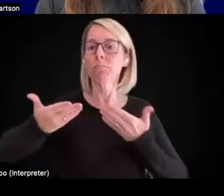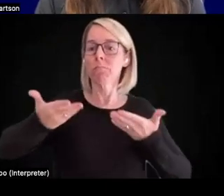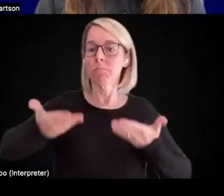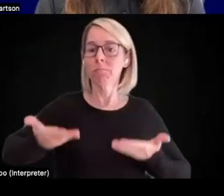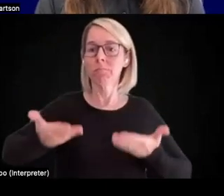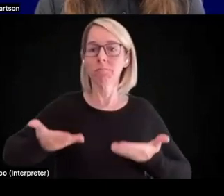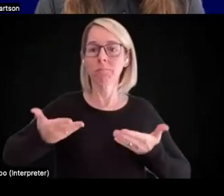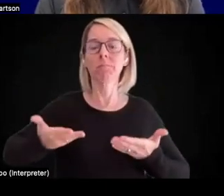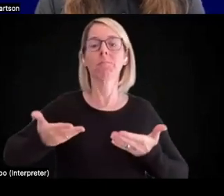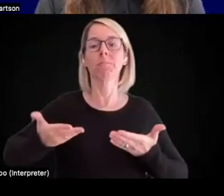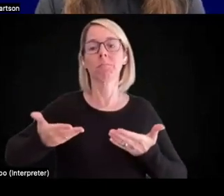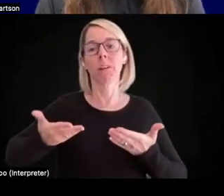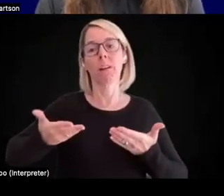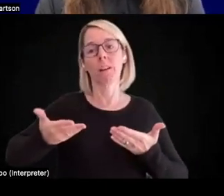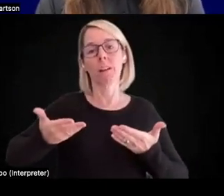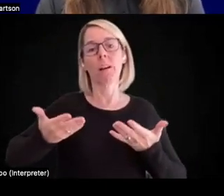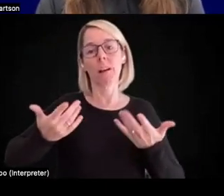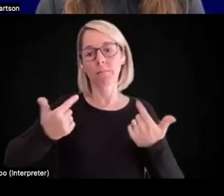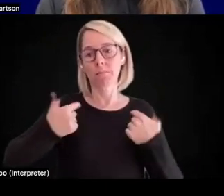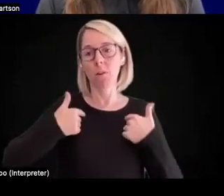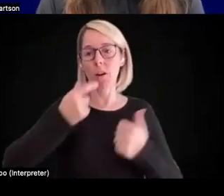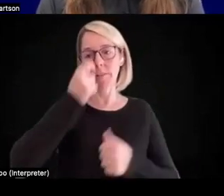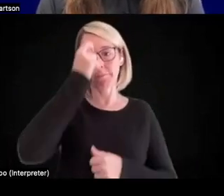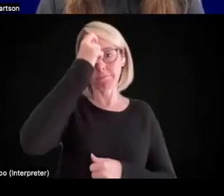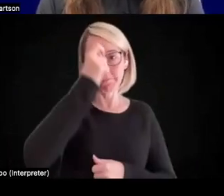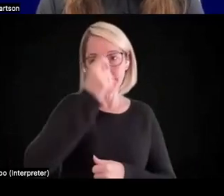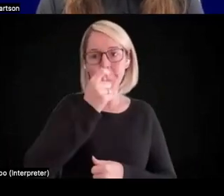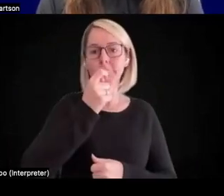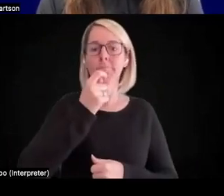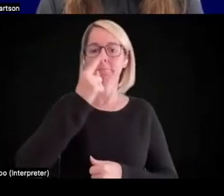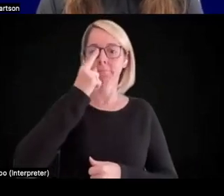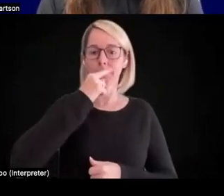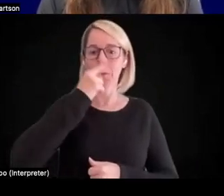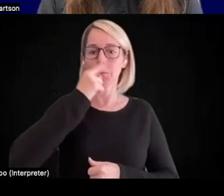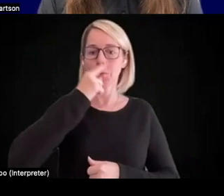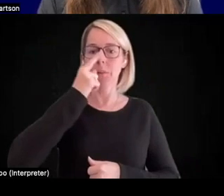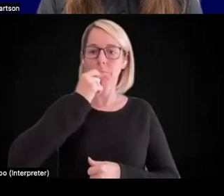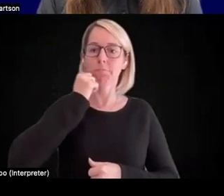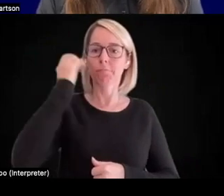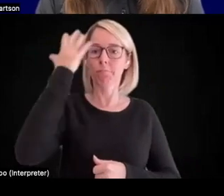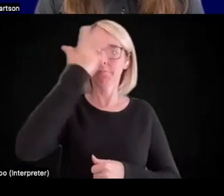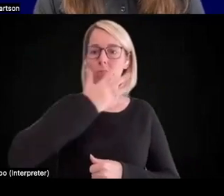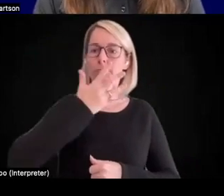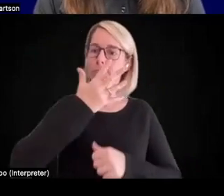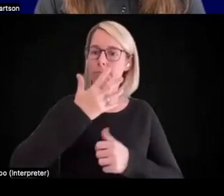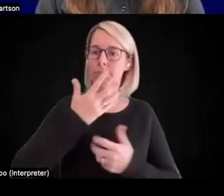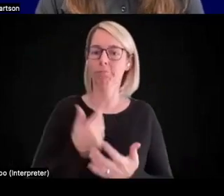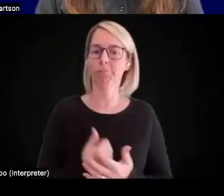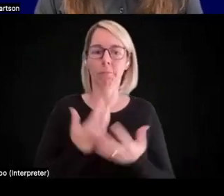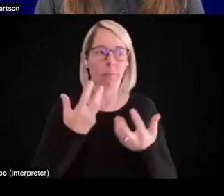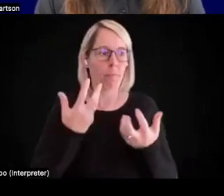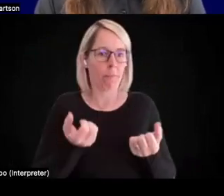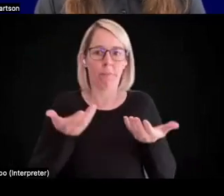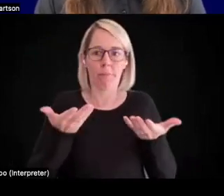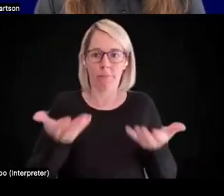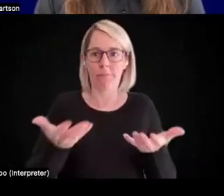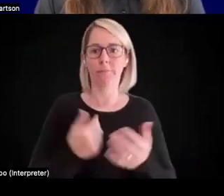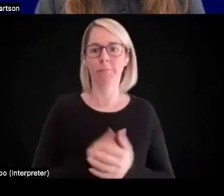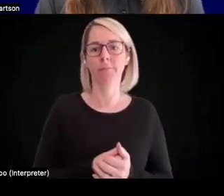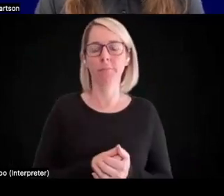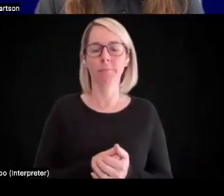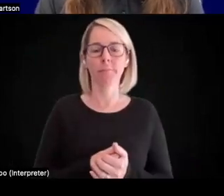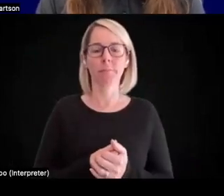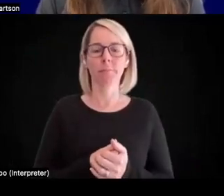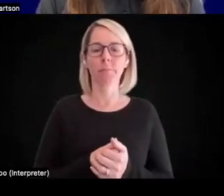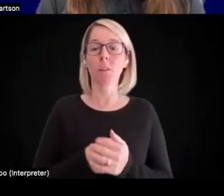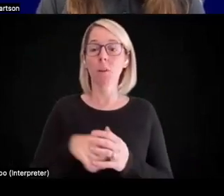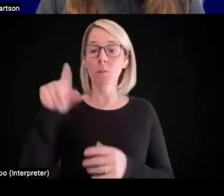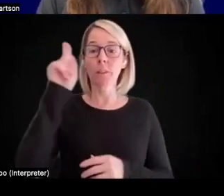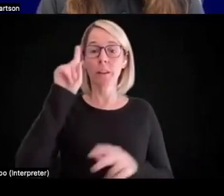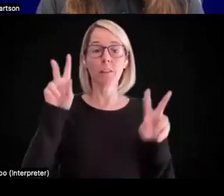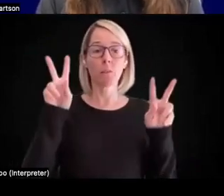that to any First Nations people watching. The topic of today's webinar is "High quality